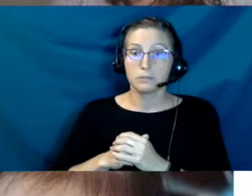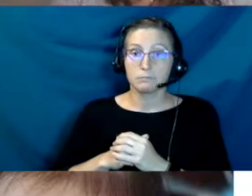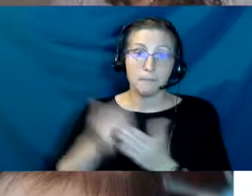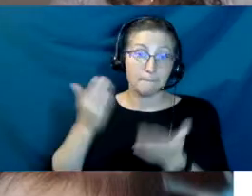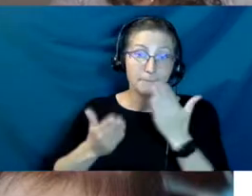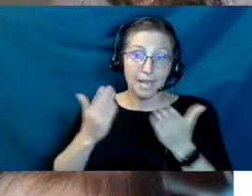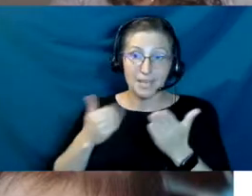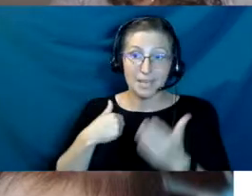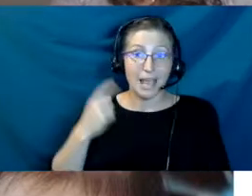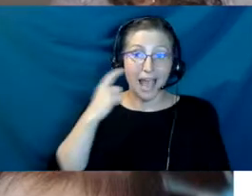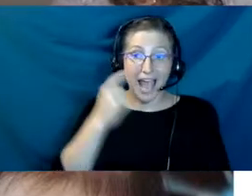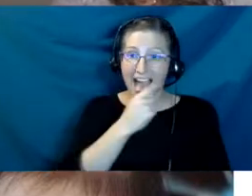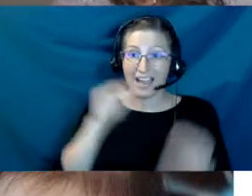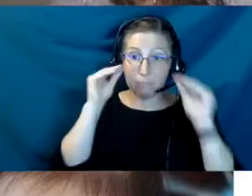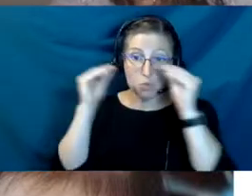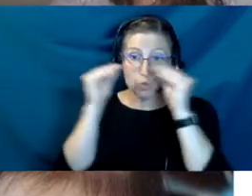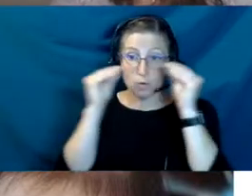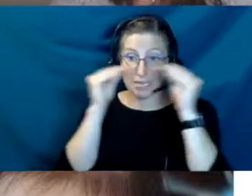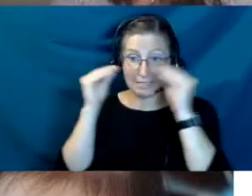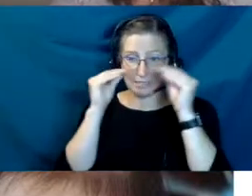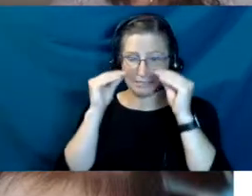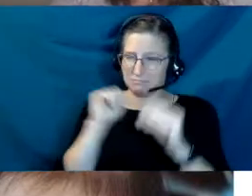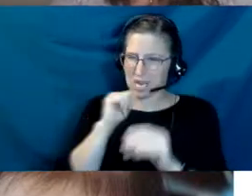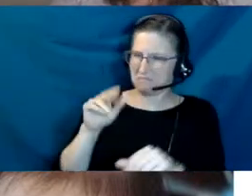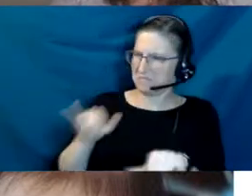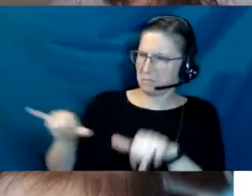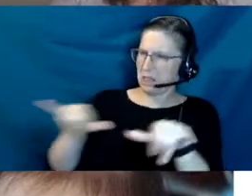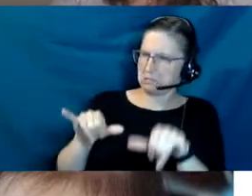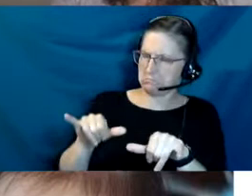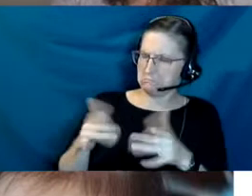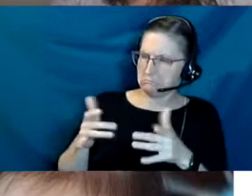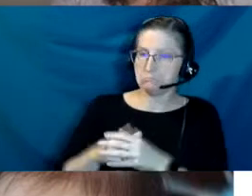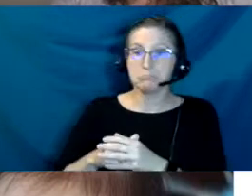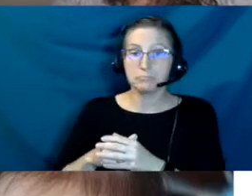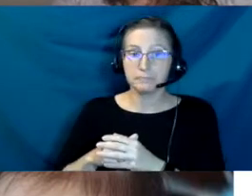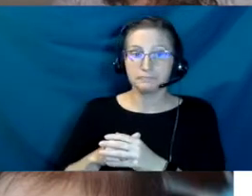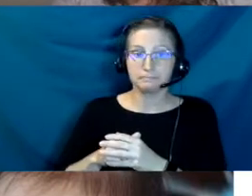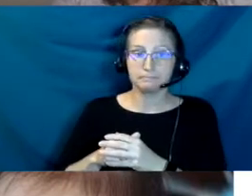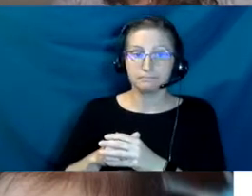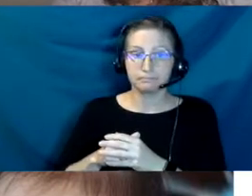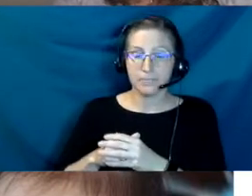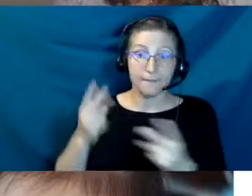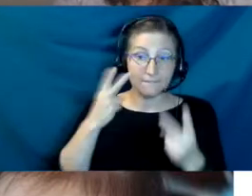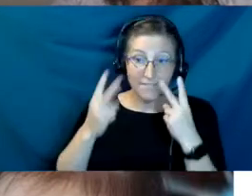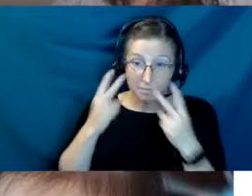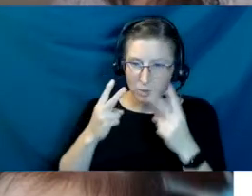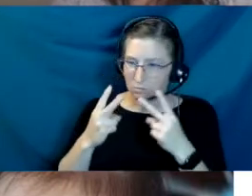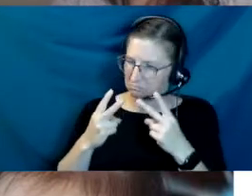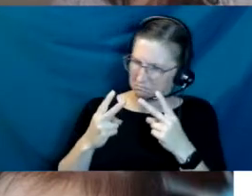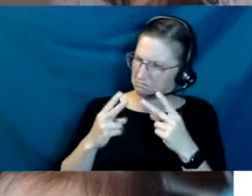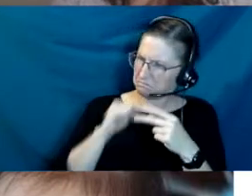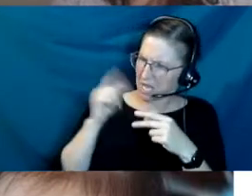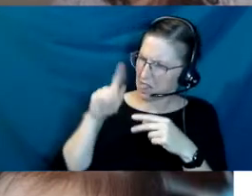eye movements, there might just be visible irregularities of the eye. You might see a